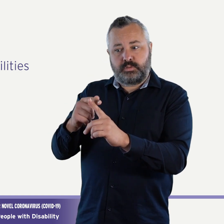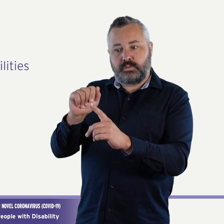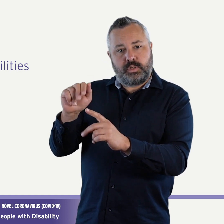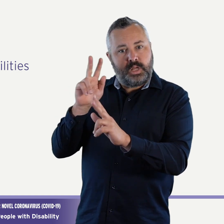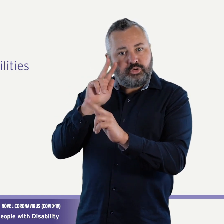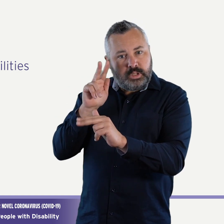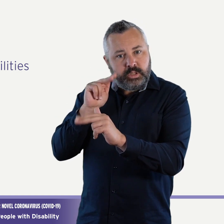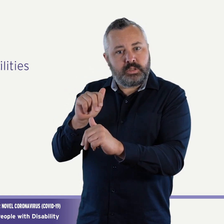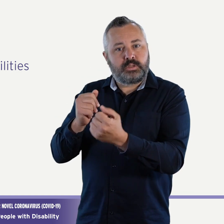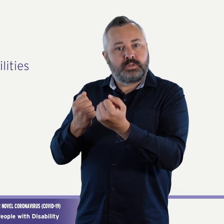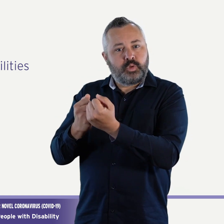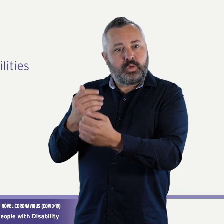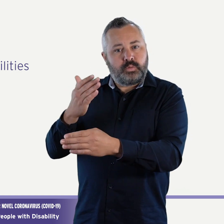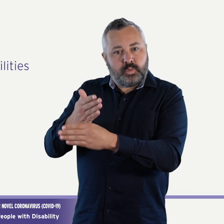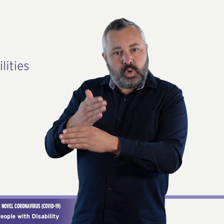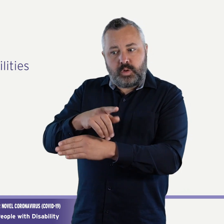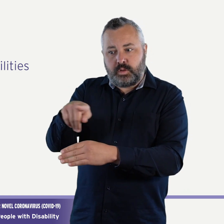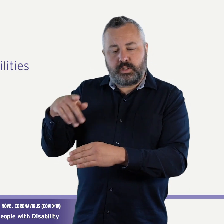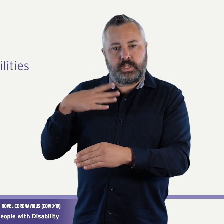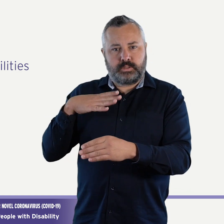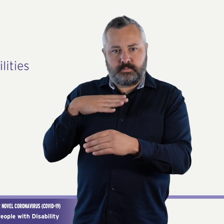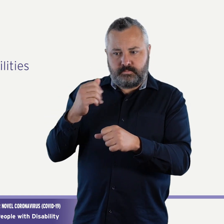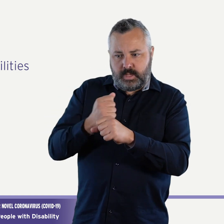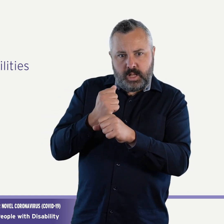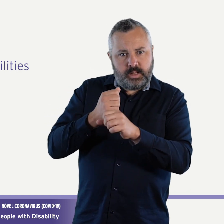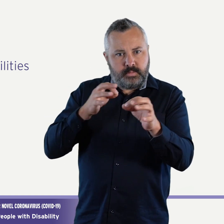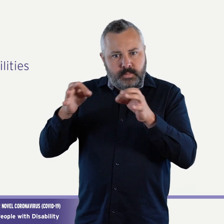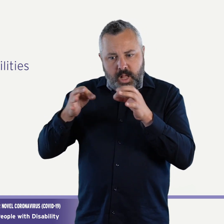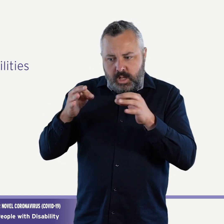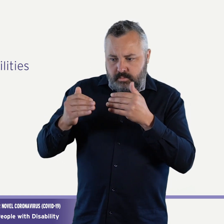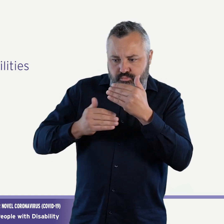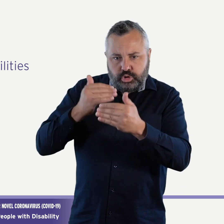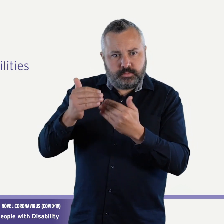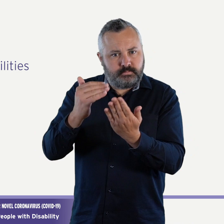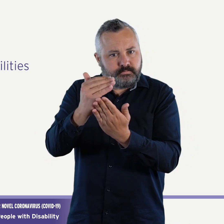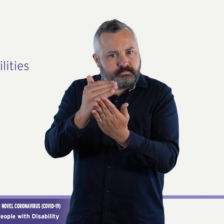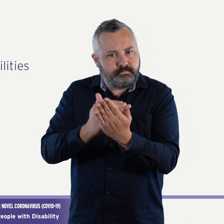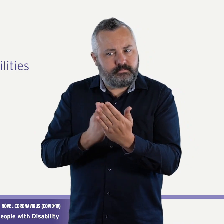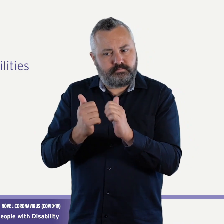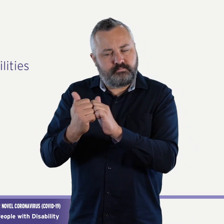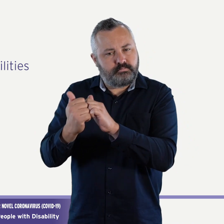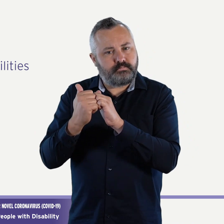and their carers and support workers in any planning processes.